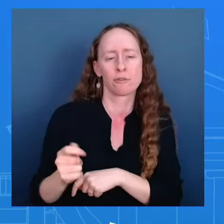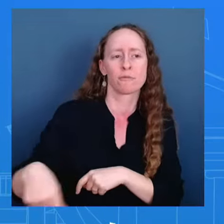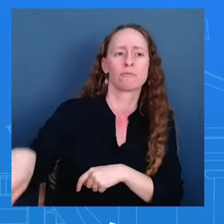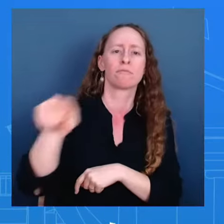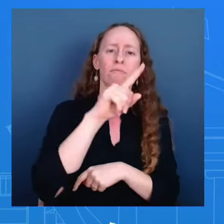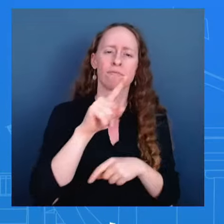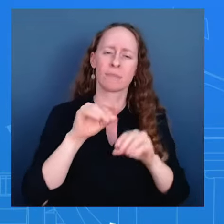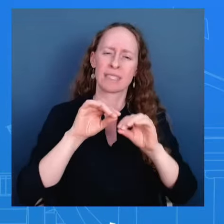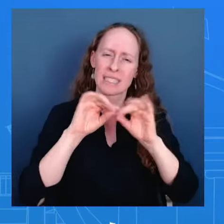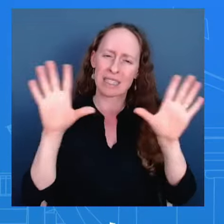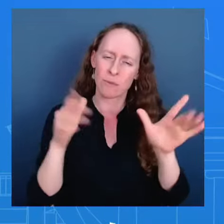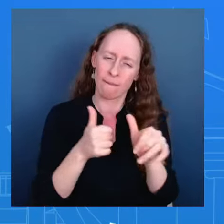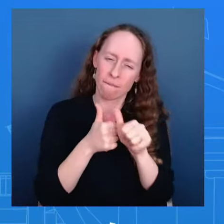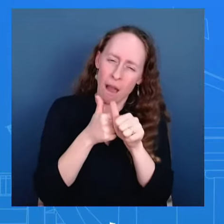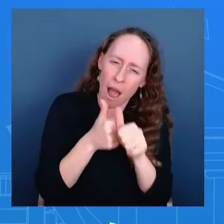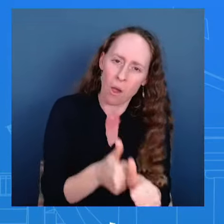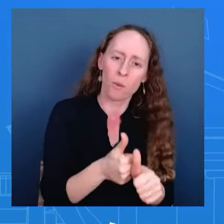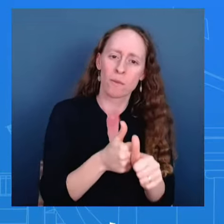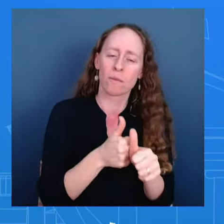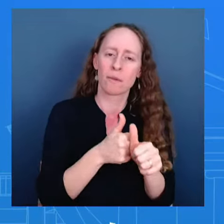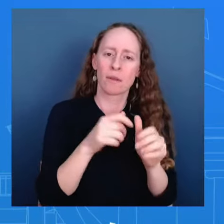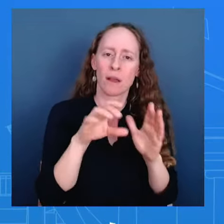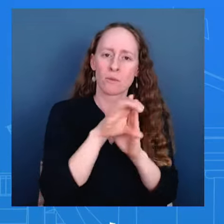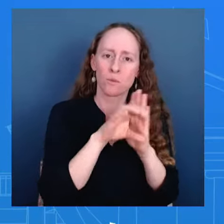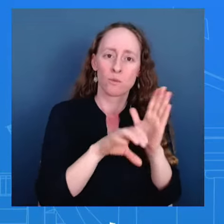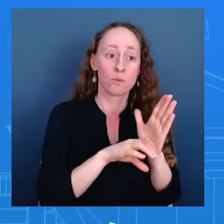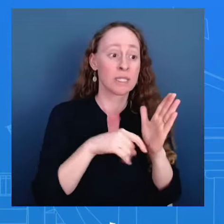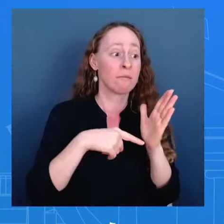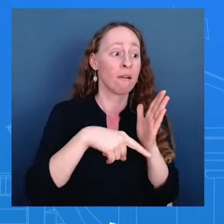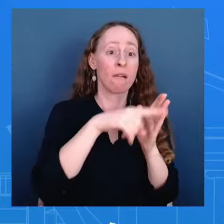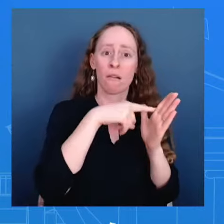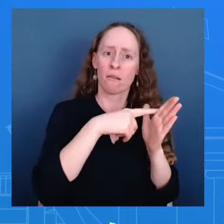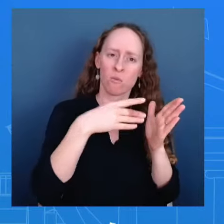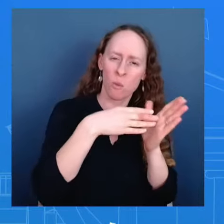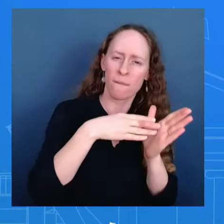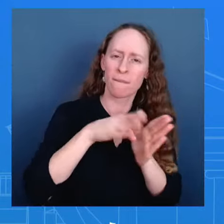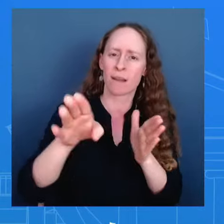of the diversity of this country, the diversity of America. And that's a commitment that he's made.